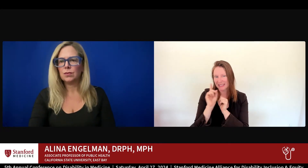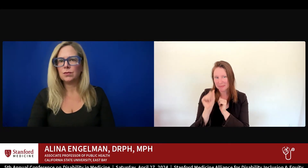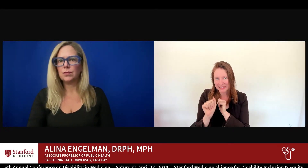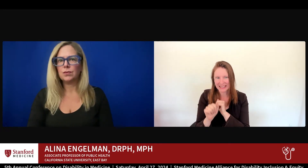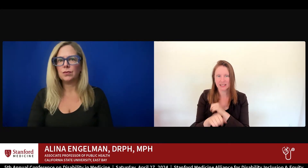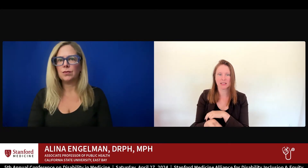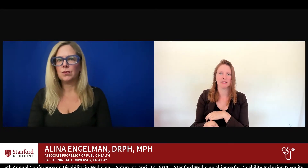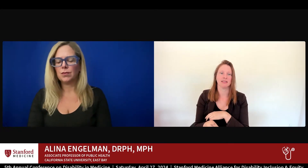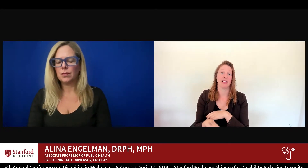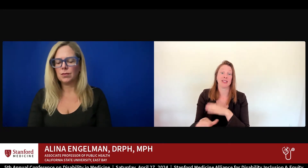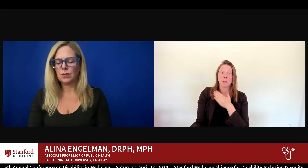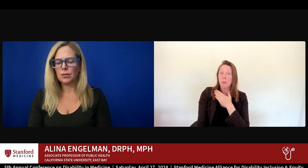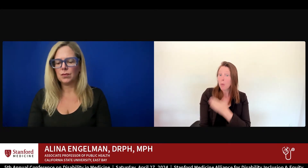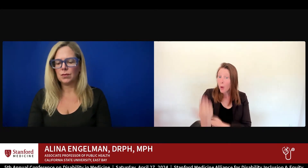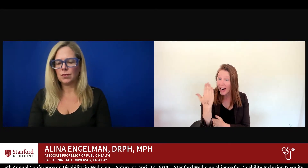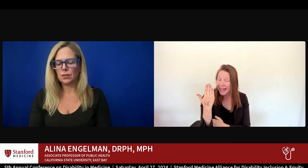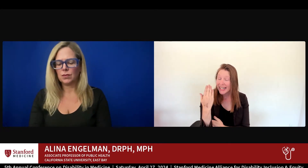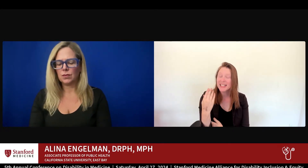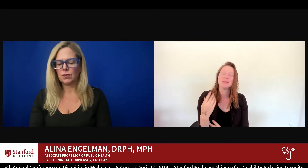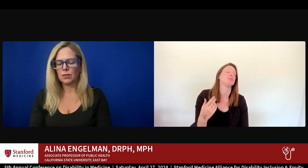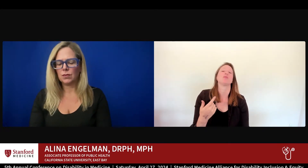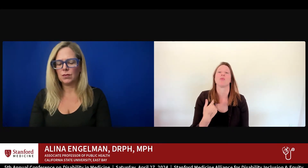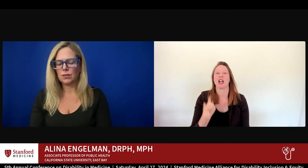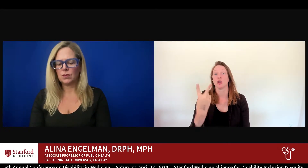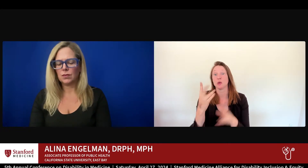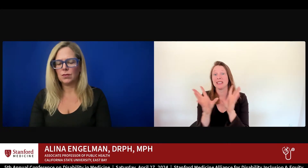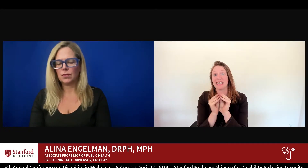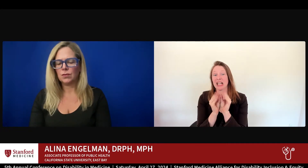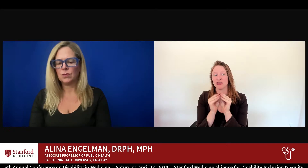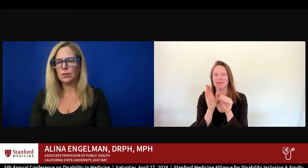for health equity for people with disabilities. And this morning,